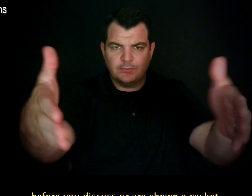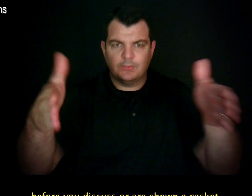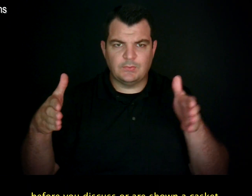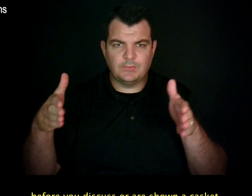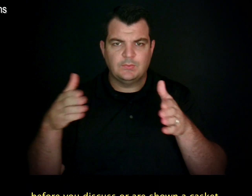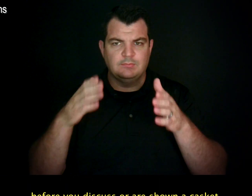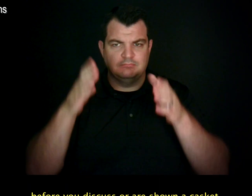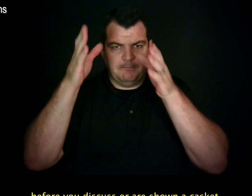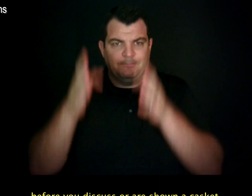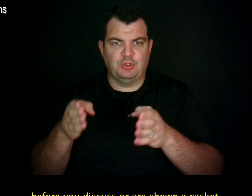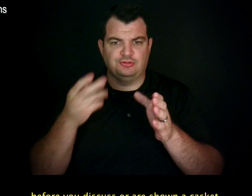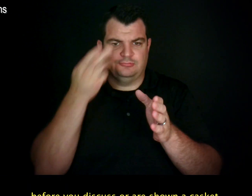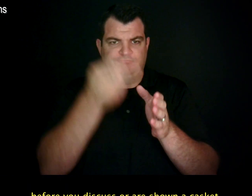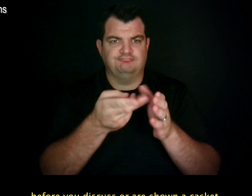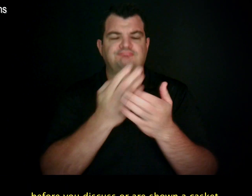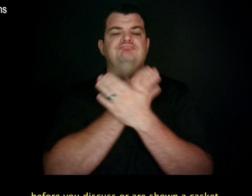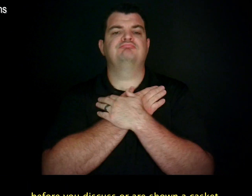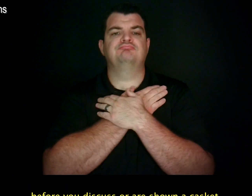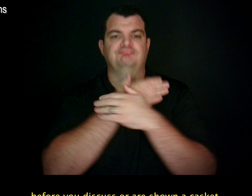before you discuss or are shown a casket.